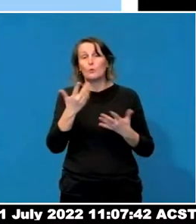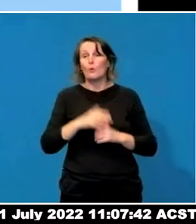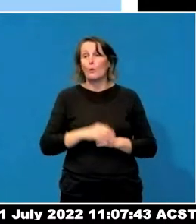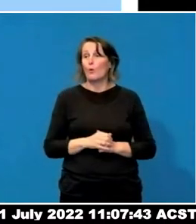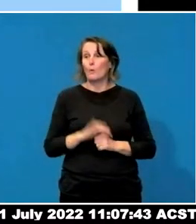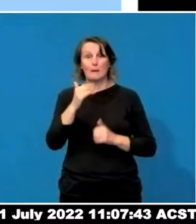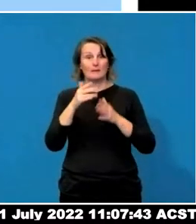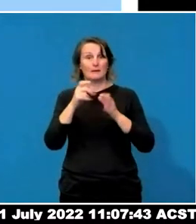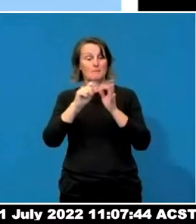to transport equipment.